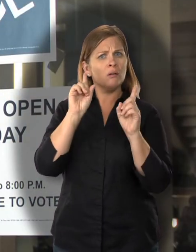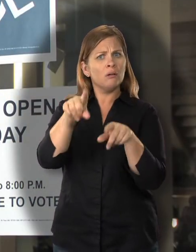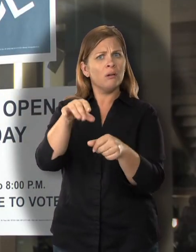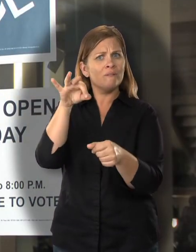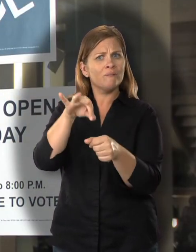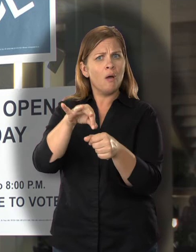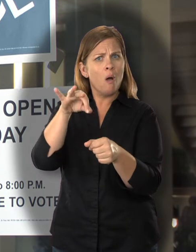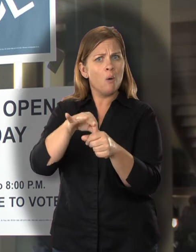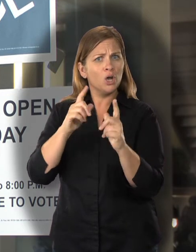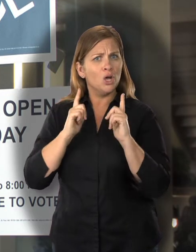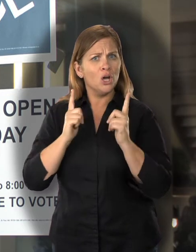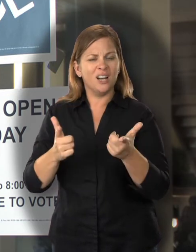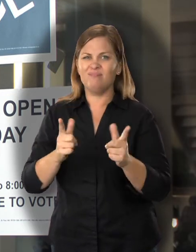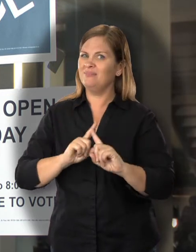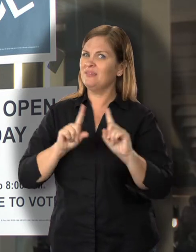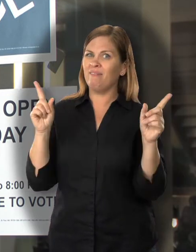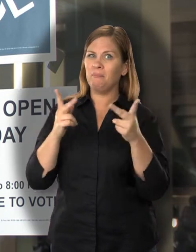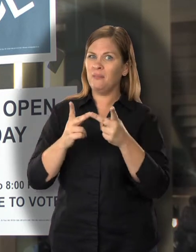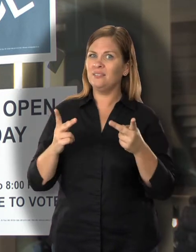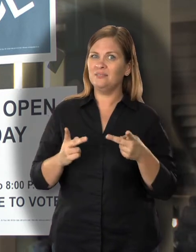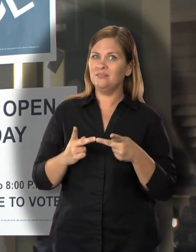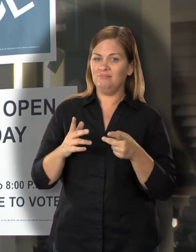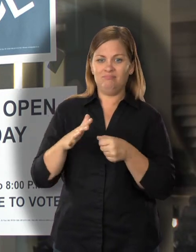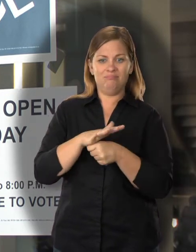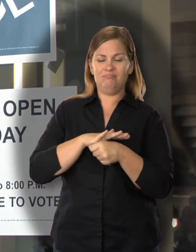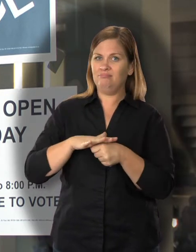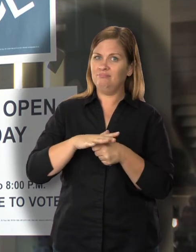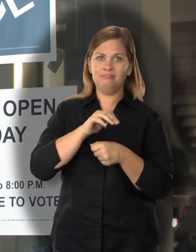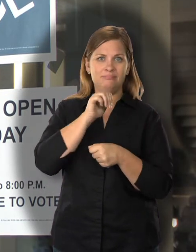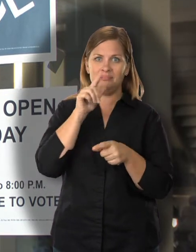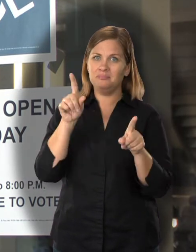First you need to figure out where to go to vote during this early voting period.